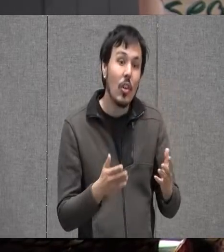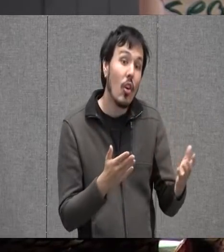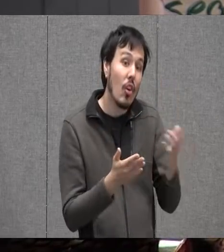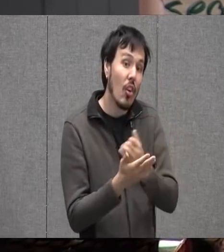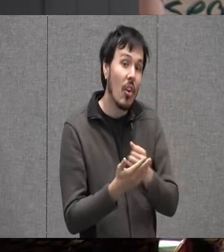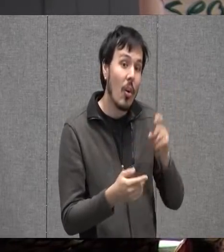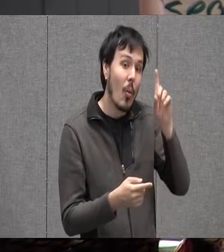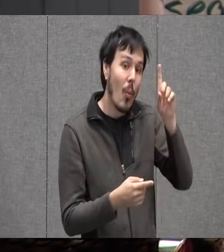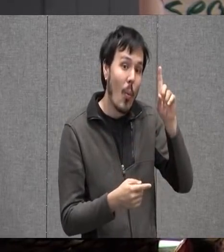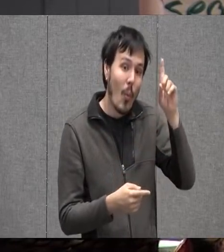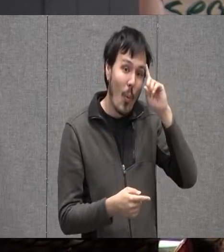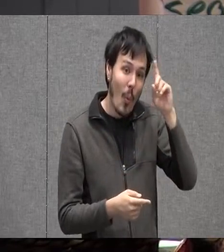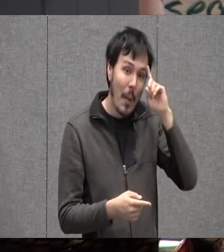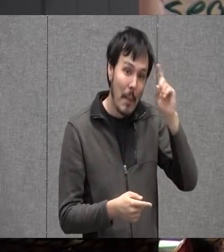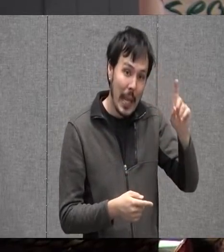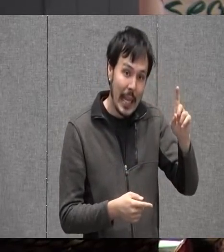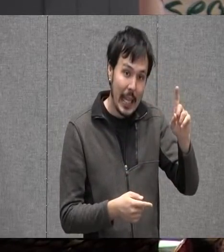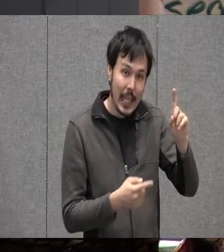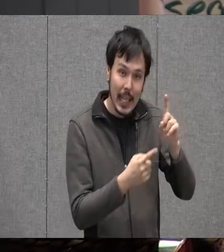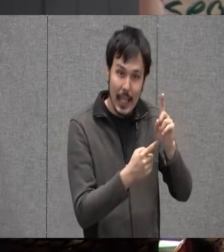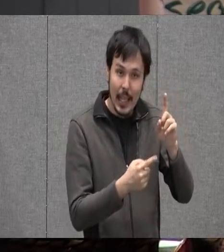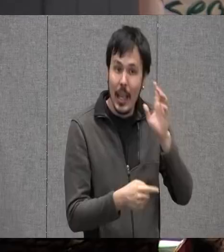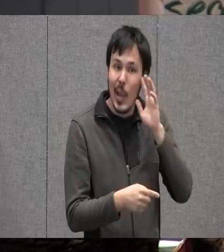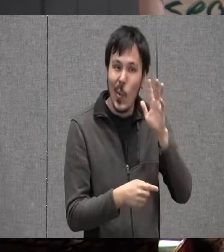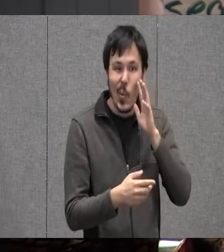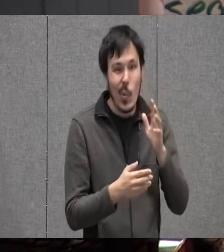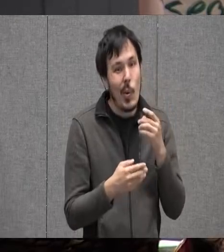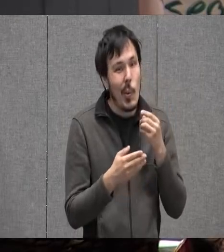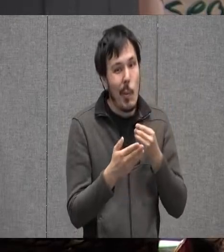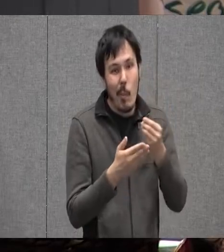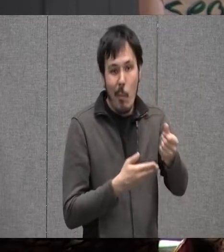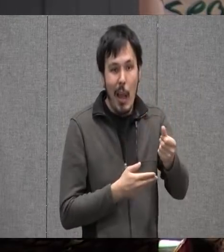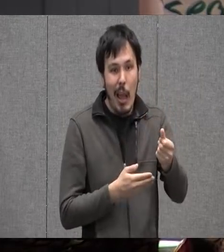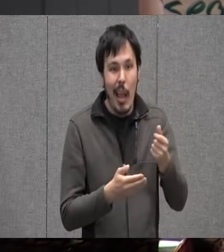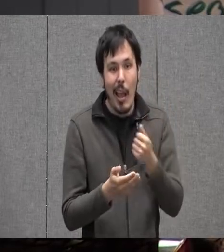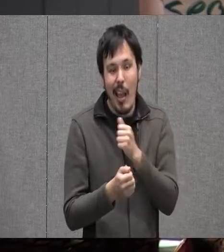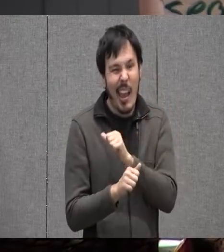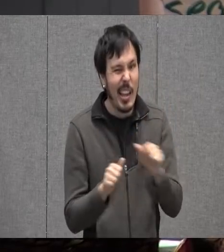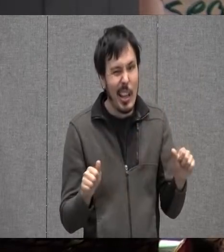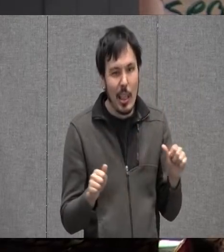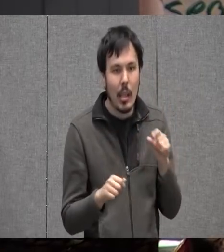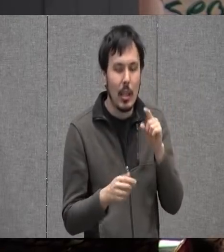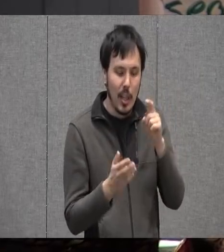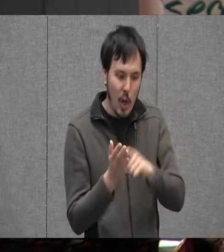"It will buy anything that costs one cent." It's probably not too many things, huh.